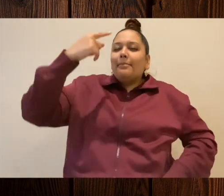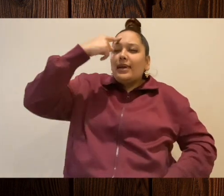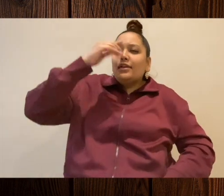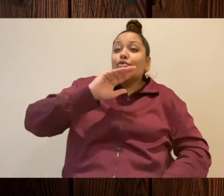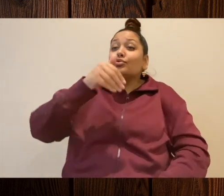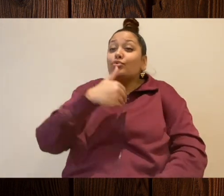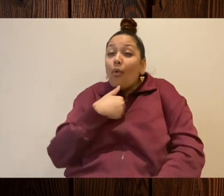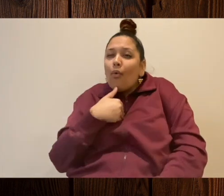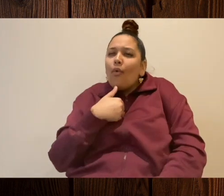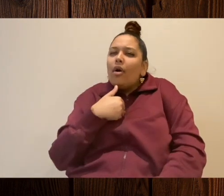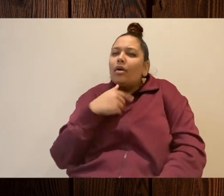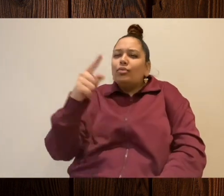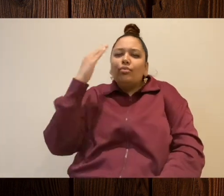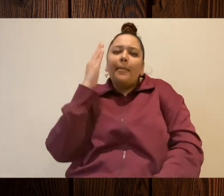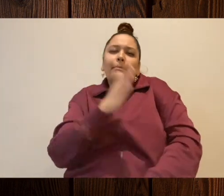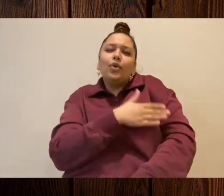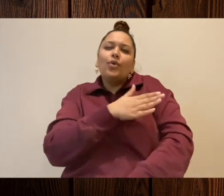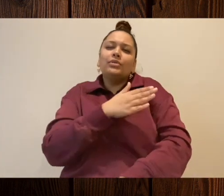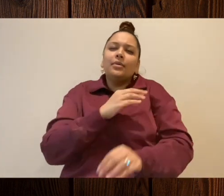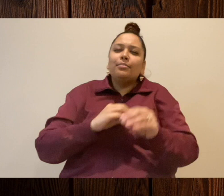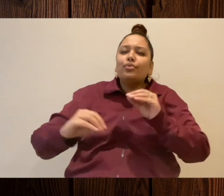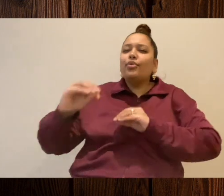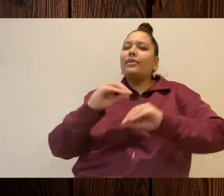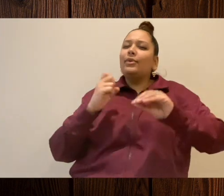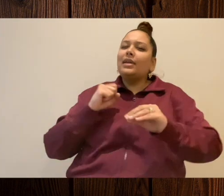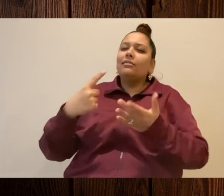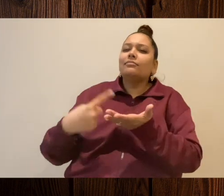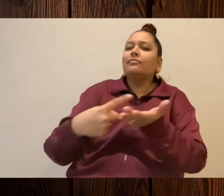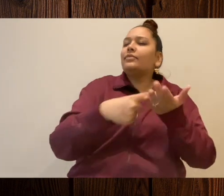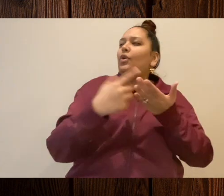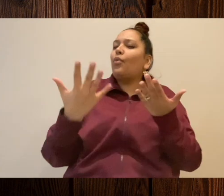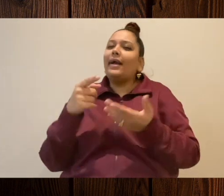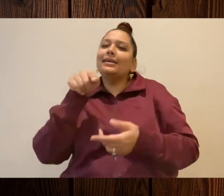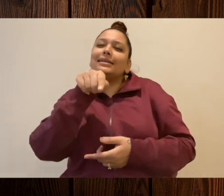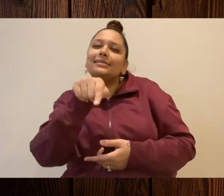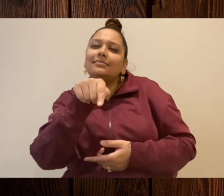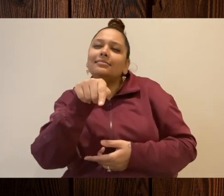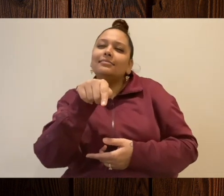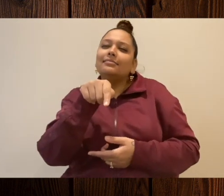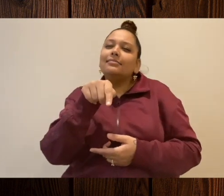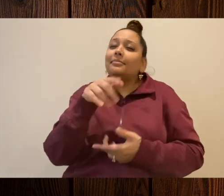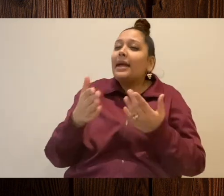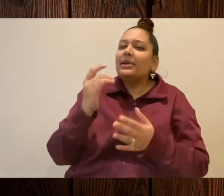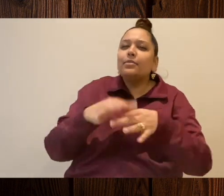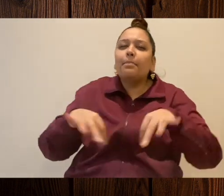about decolonizing my own self as a person who has been maybe